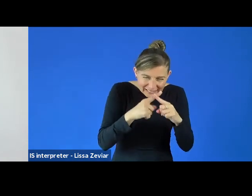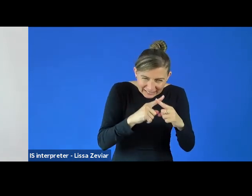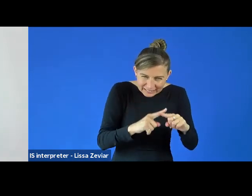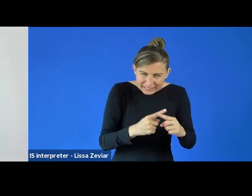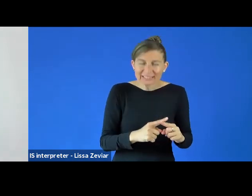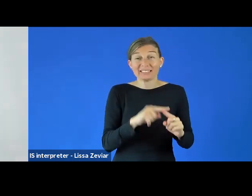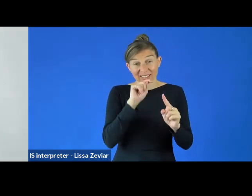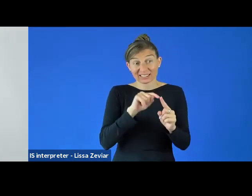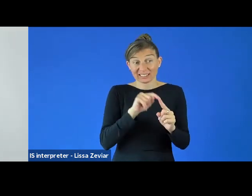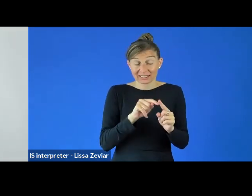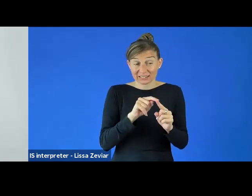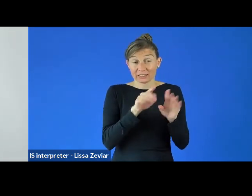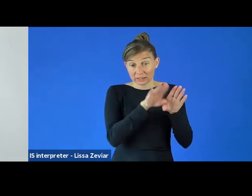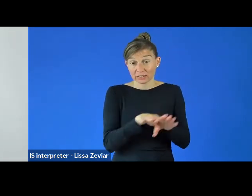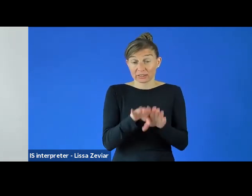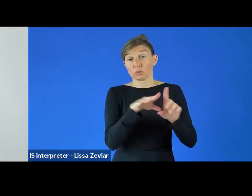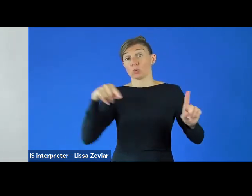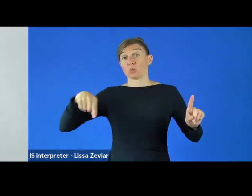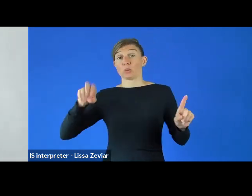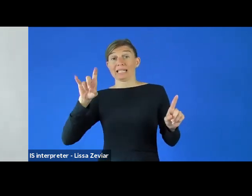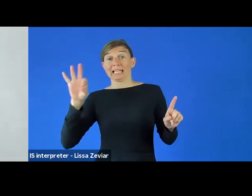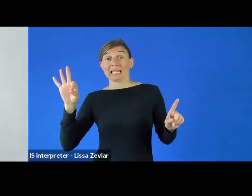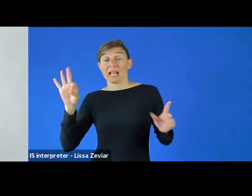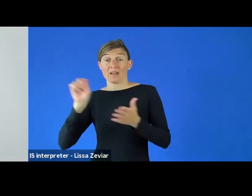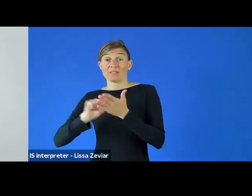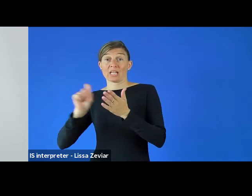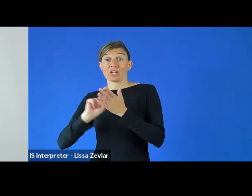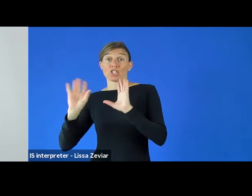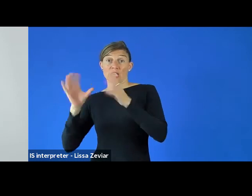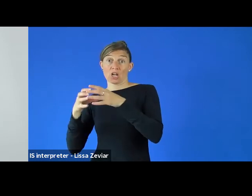From the EDF secretariat in collaboration with ANEC,